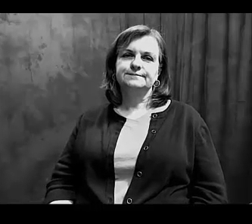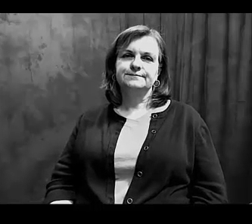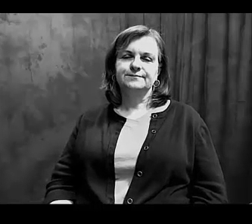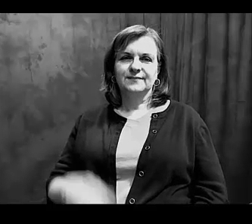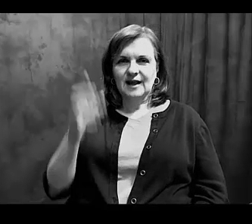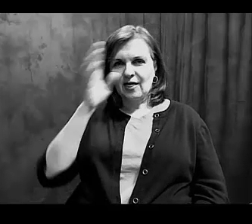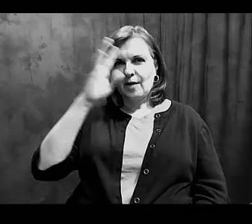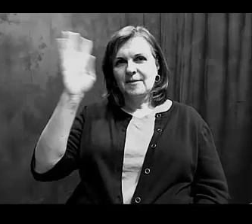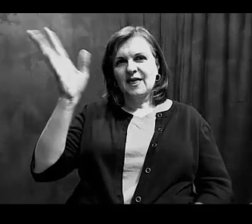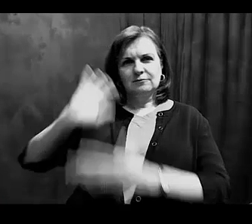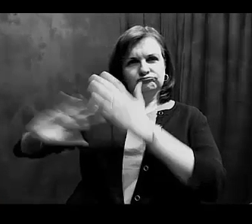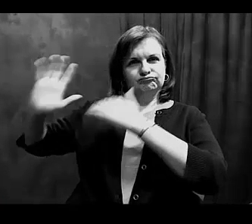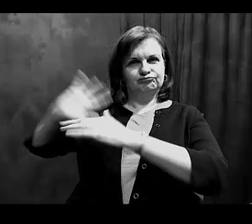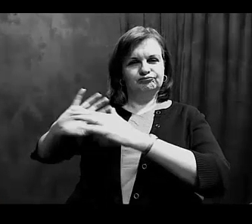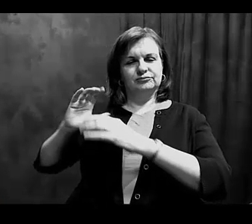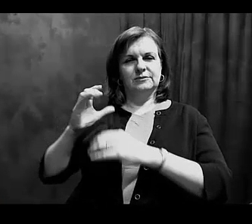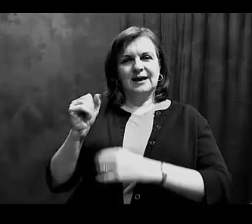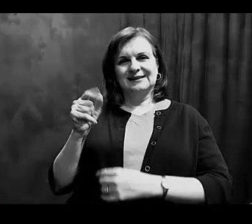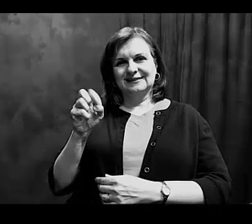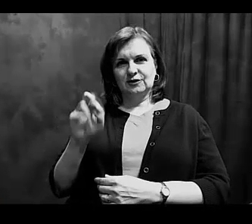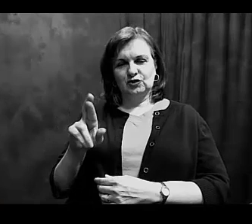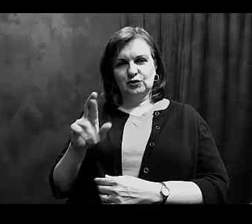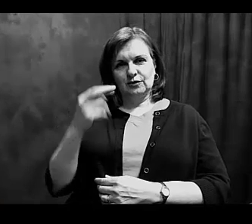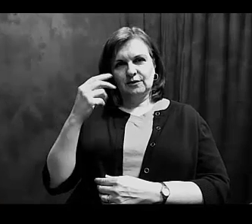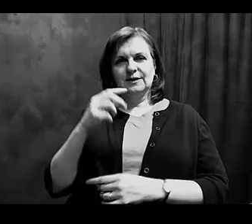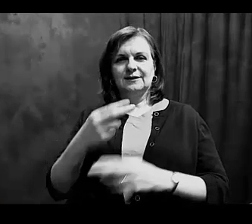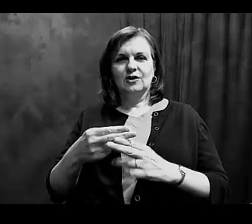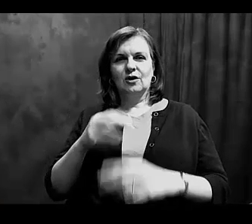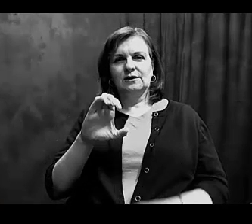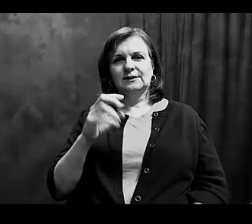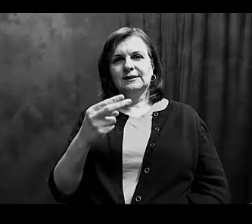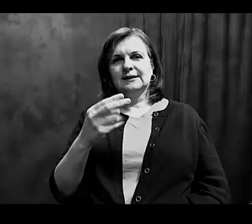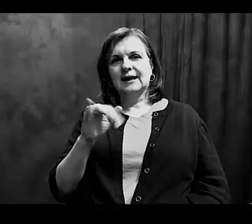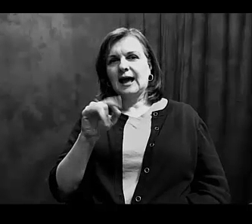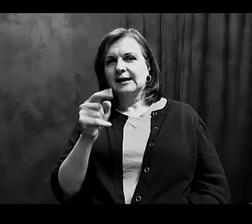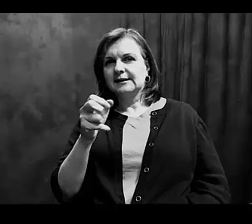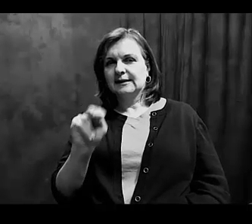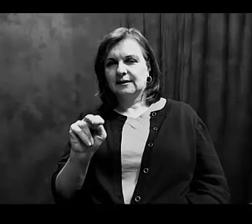our hypothetical ancestor for all the mollusks as I mentioned to you as the Chiton